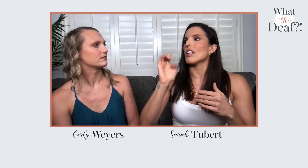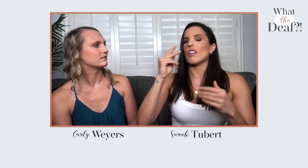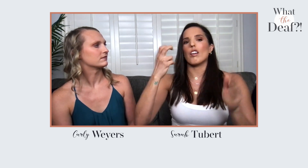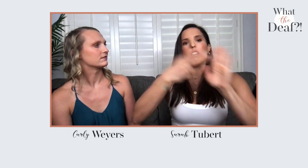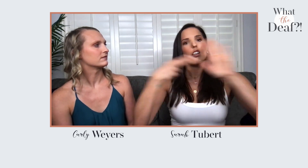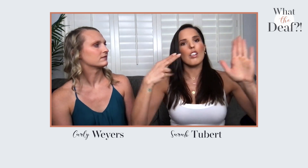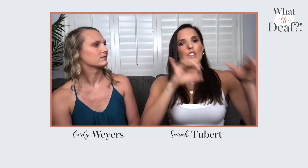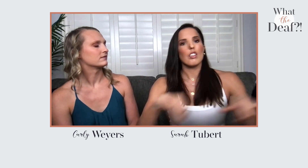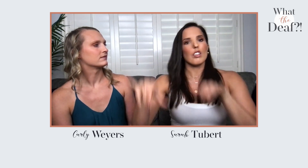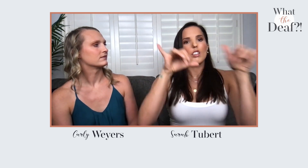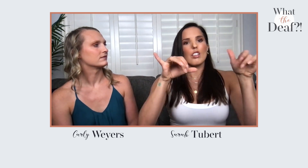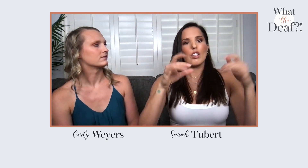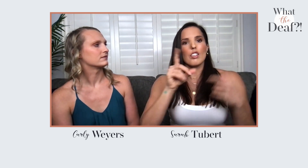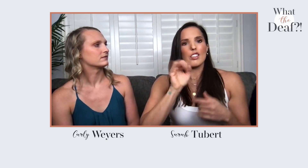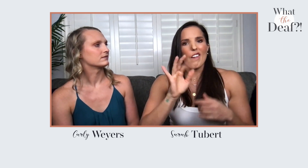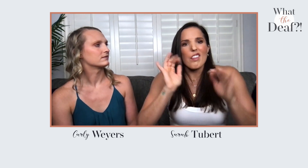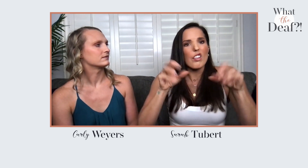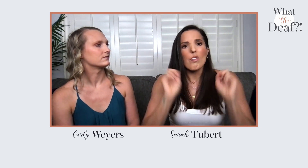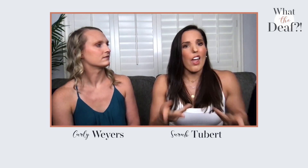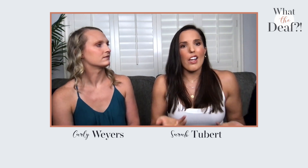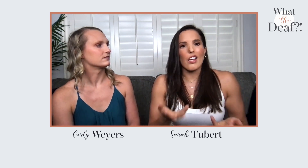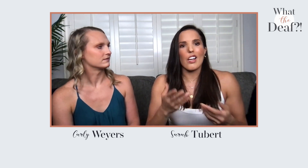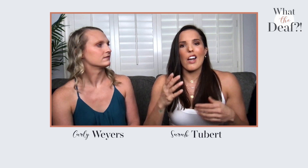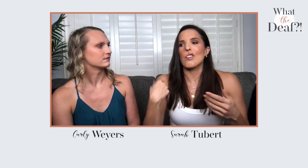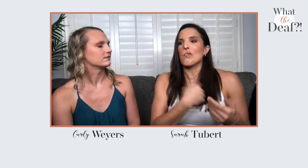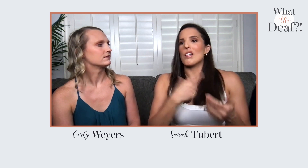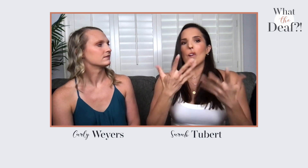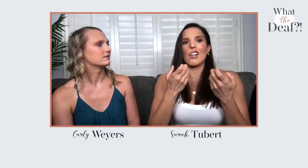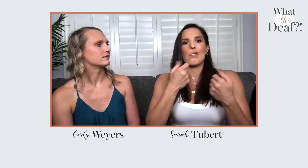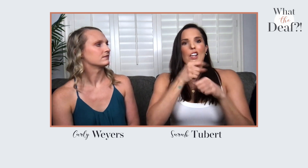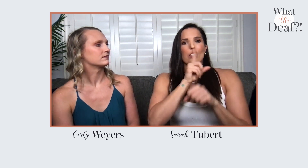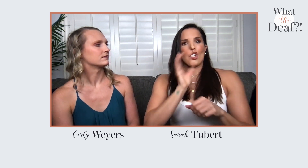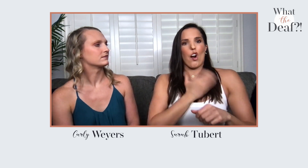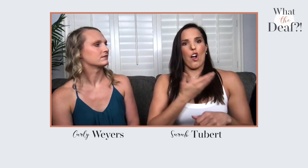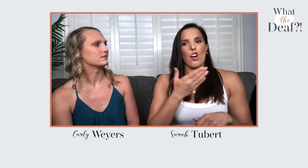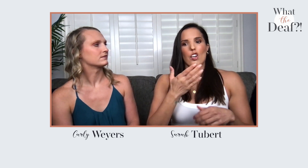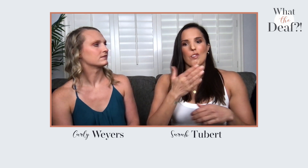and there's not one standard label of deaf and that's okay. We want to make sure our platform